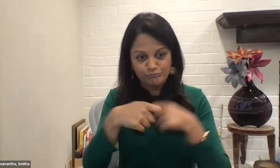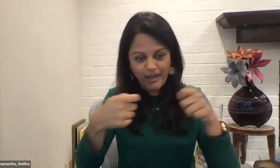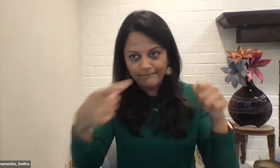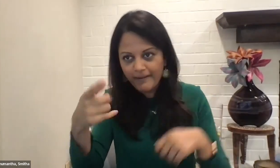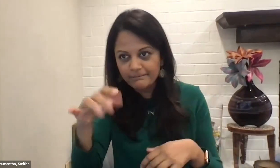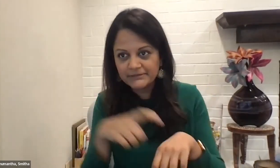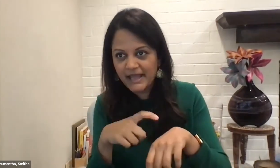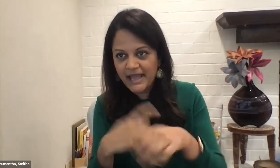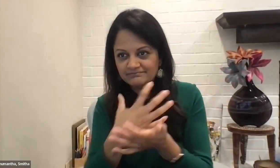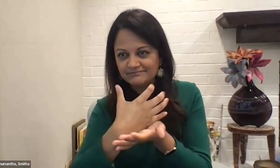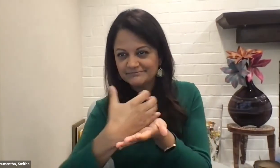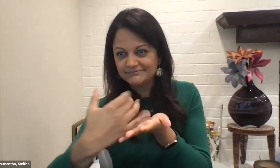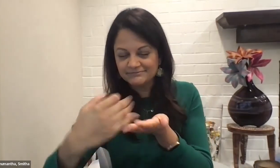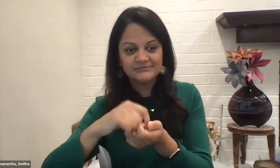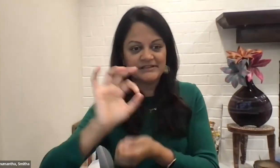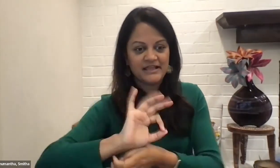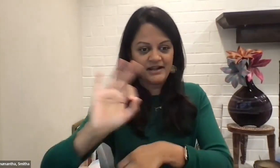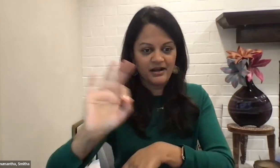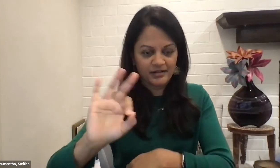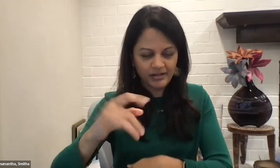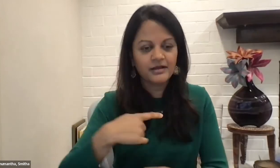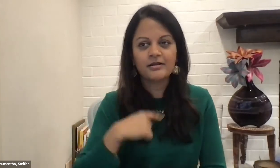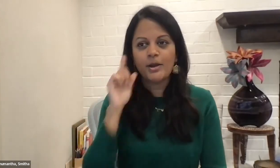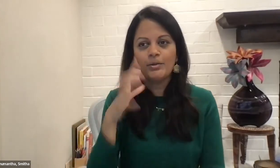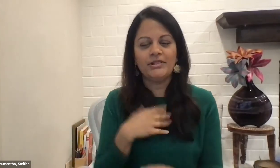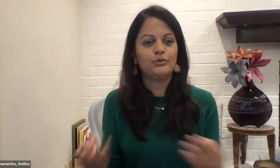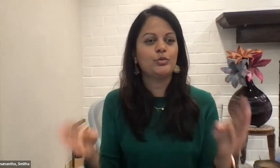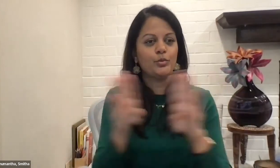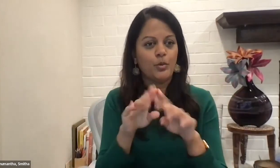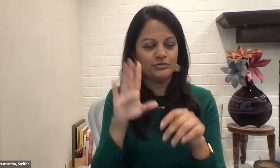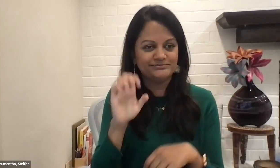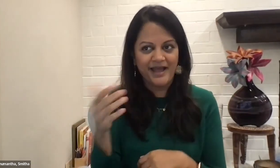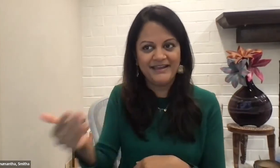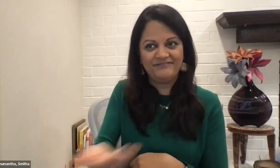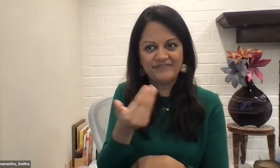OK, so as we wrap up here because time is just about out-- it's almost 9:00--